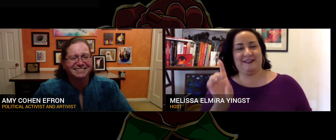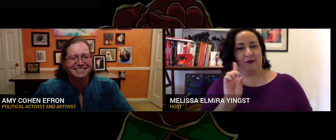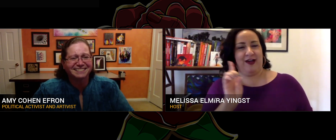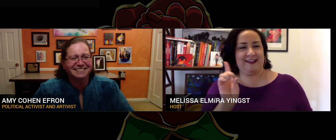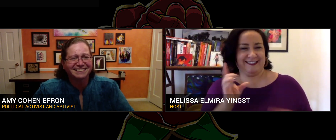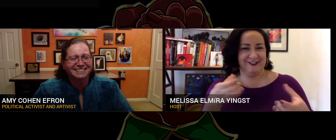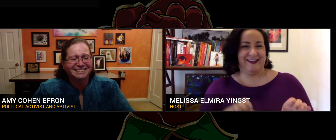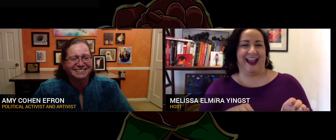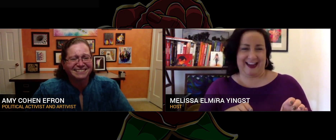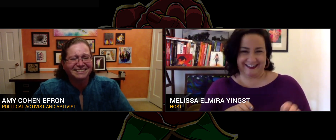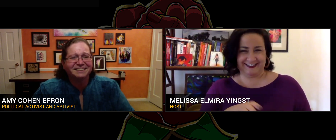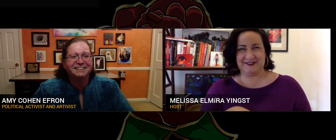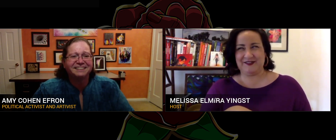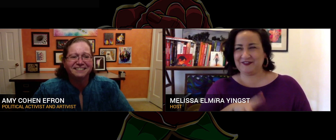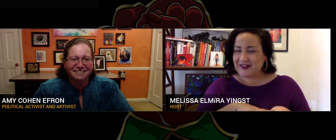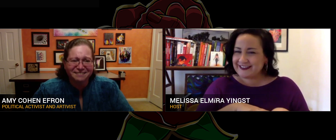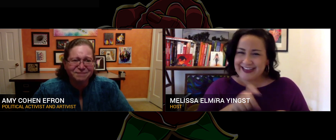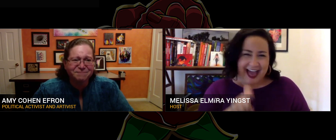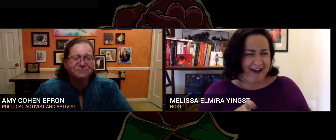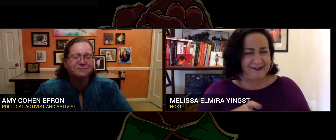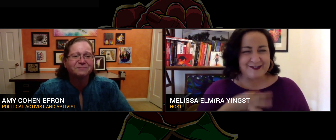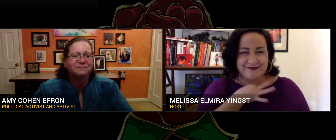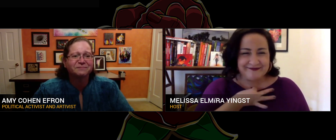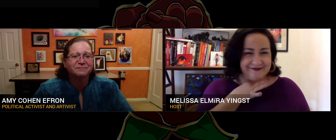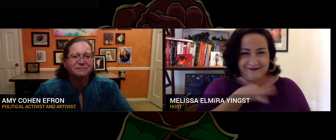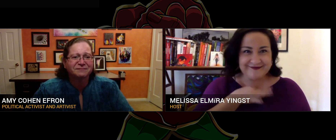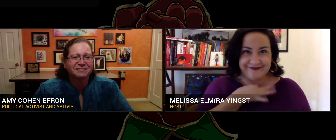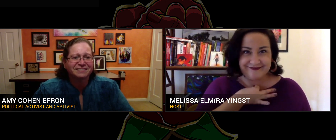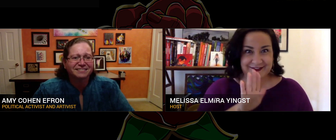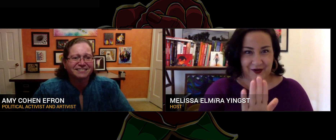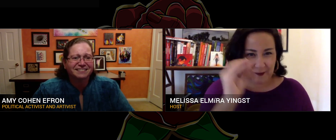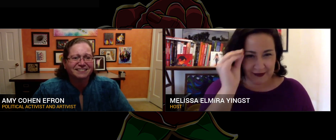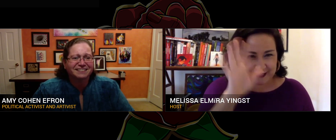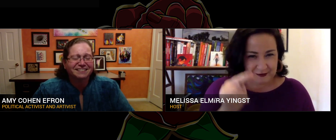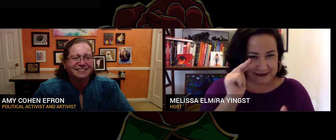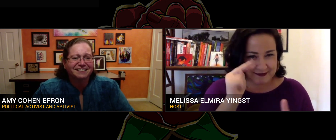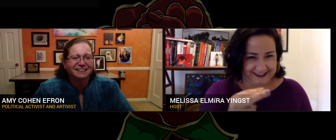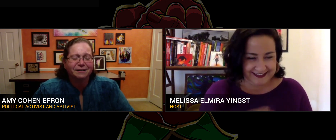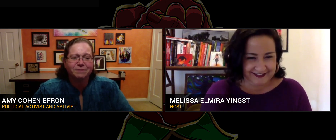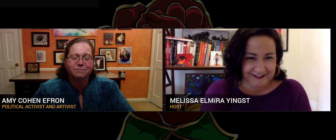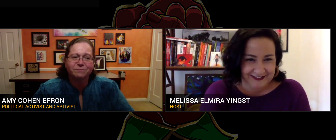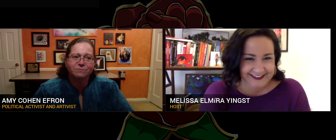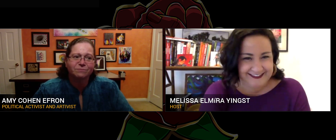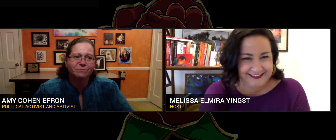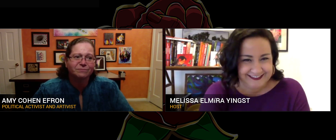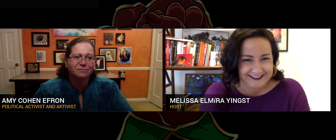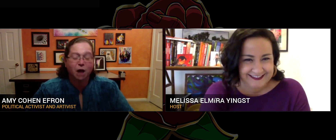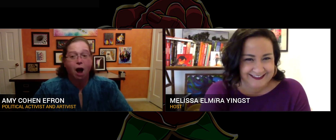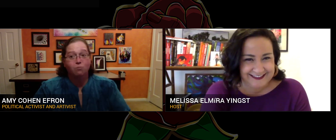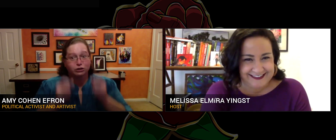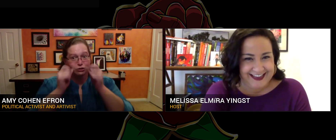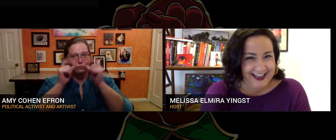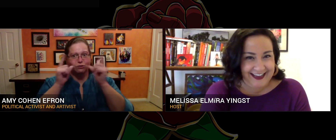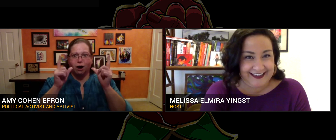the Democrats' chances." So of course I have to ask you with curiosity, what is your opinion and your perspective?